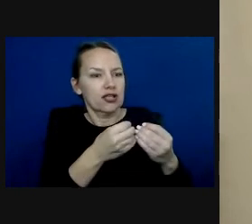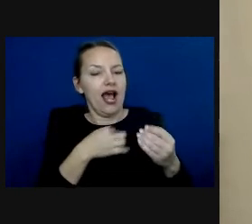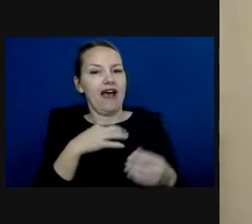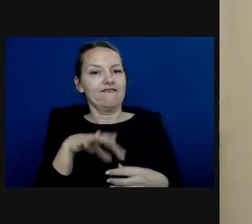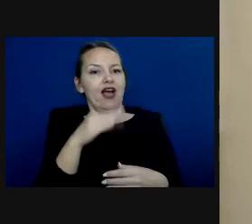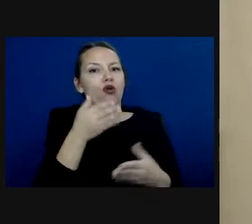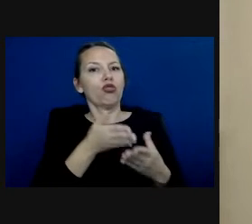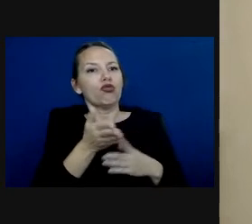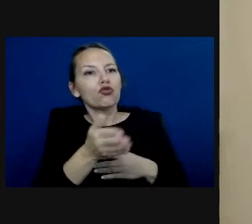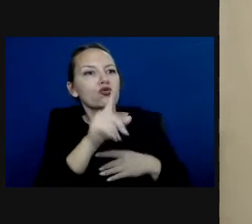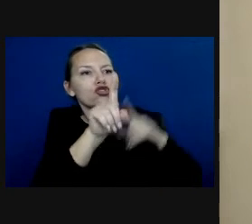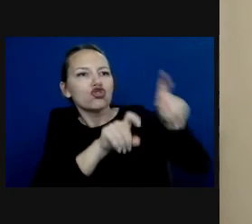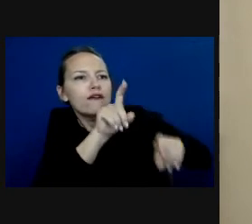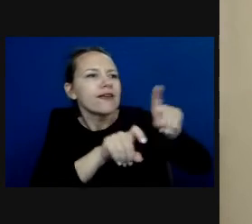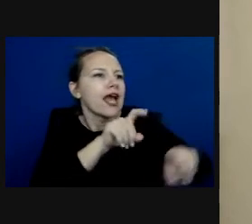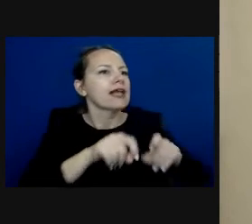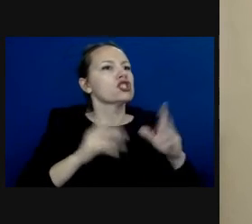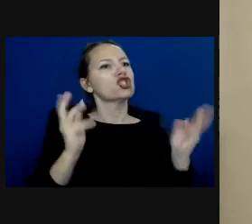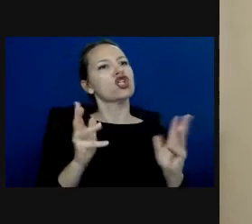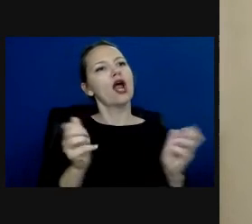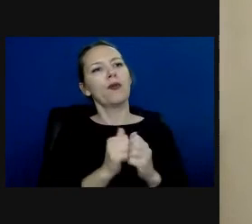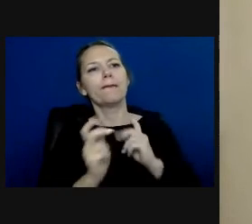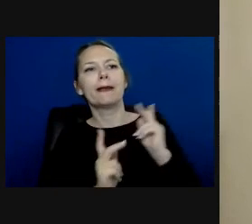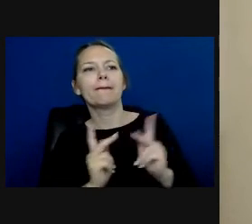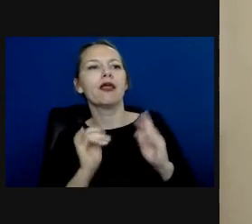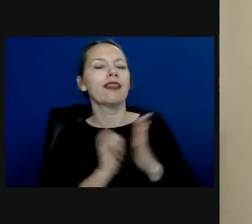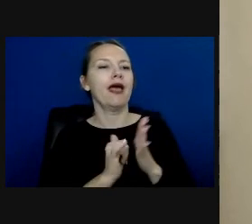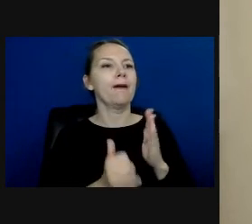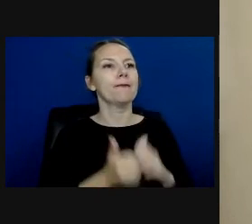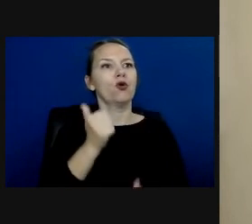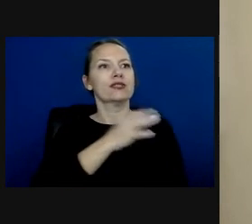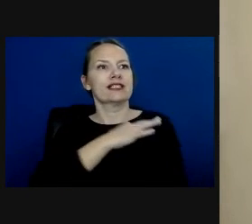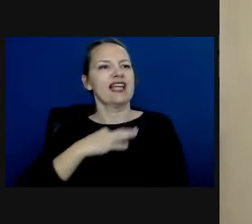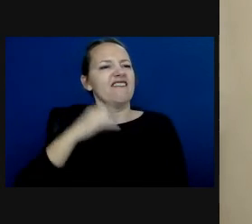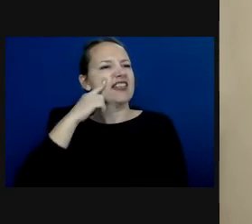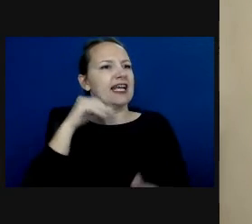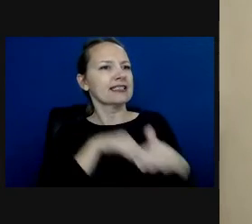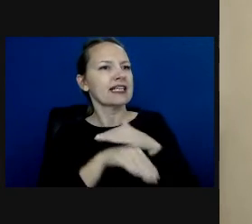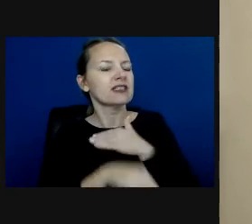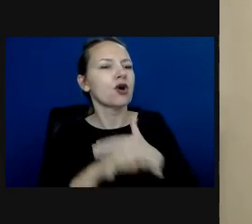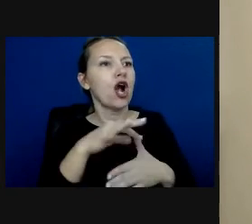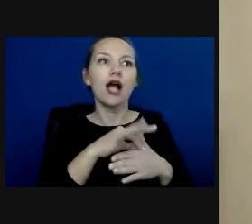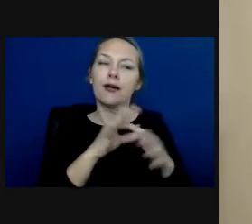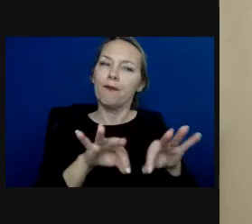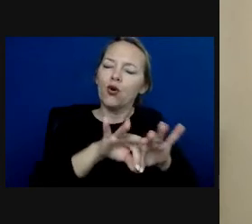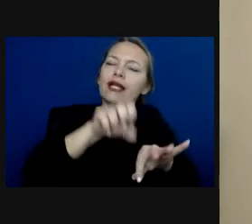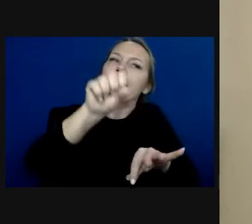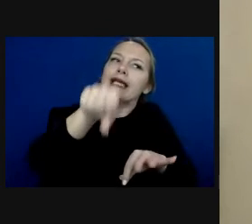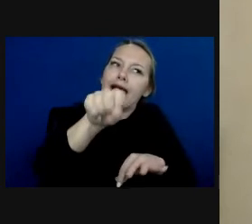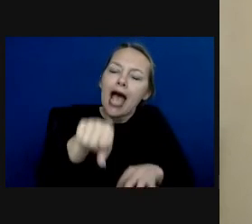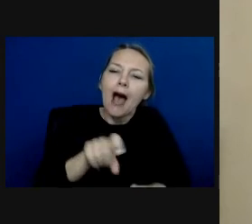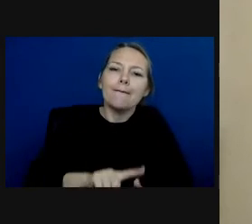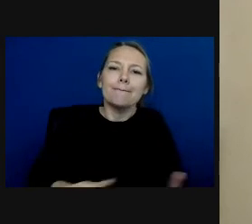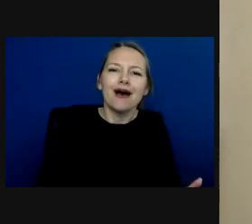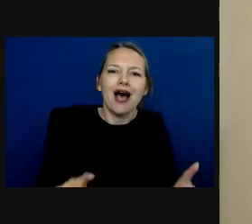and just chatting with people that a lot of staff think that making accessible content is important, but they don't know how to do it.